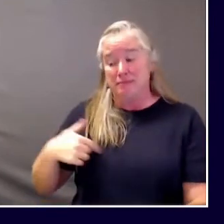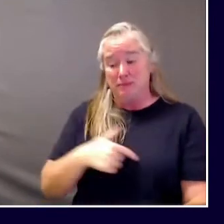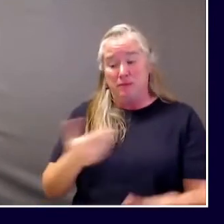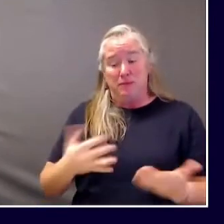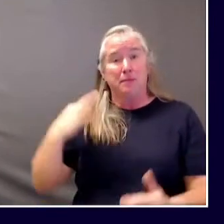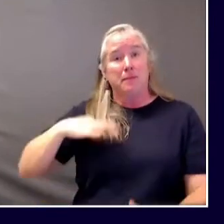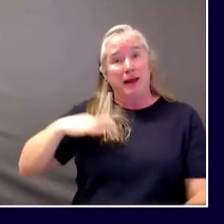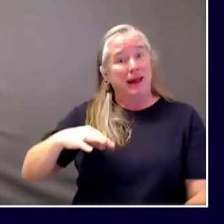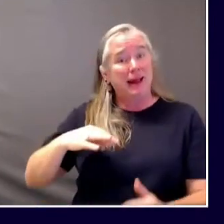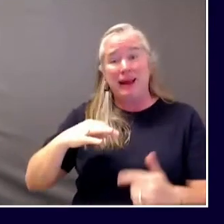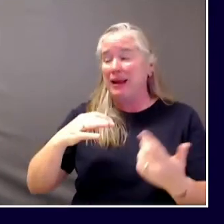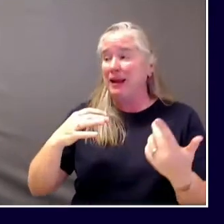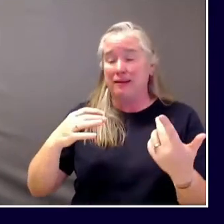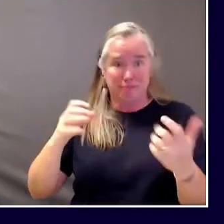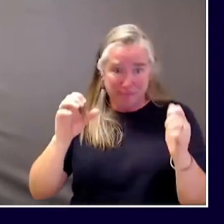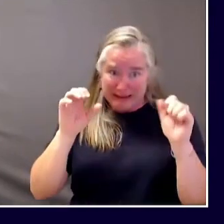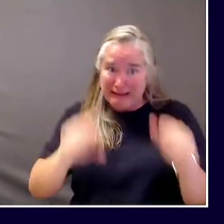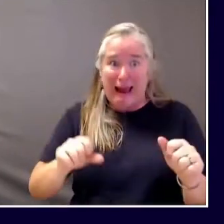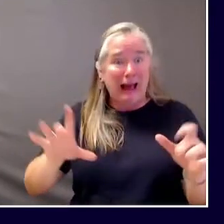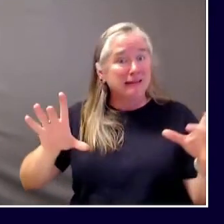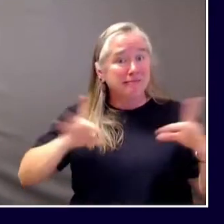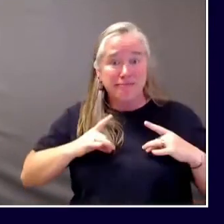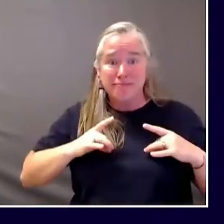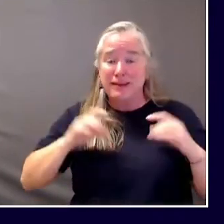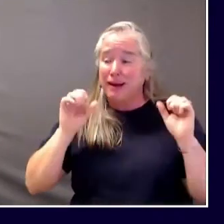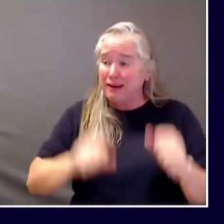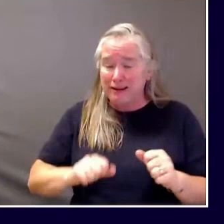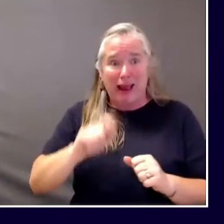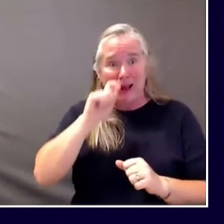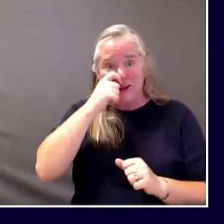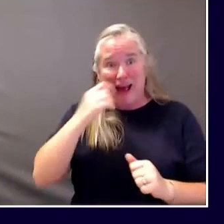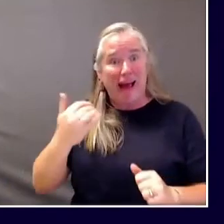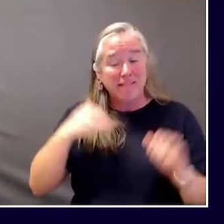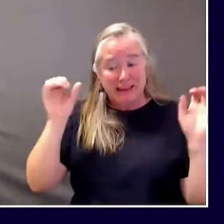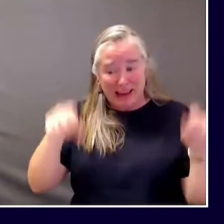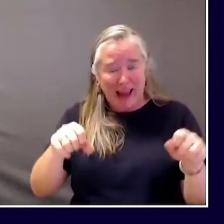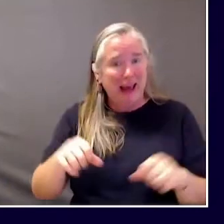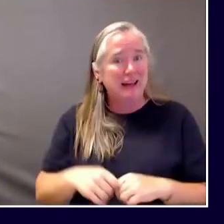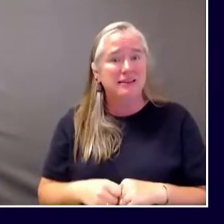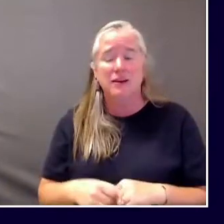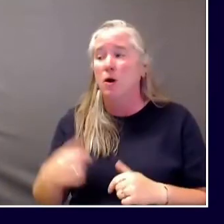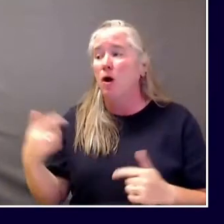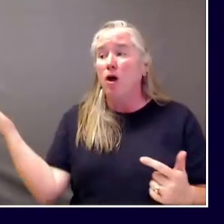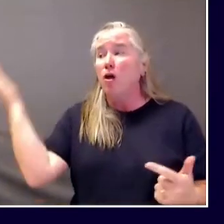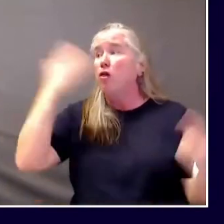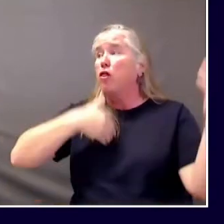immune from this virus is silent